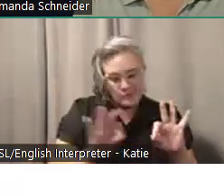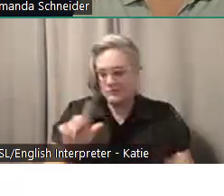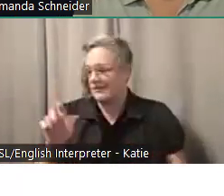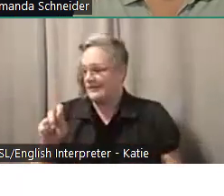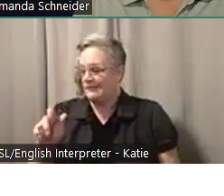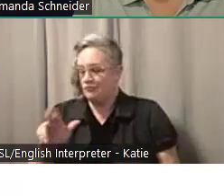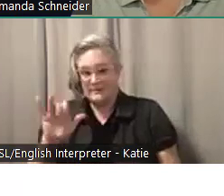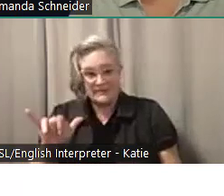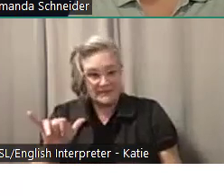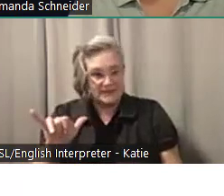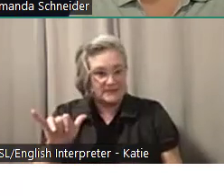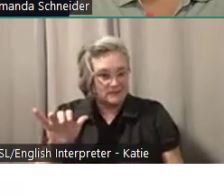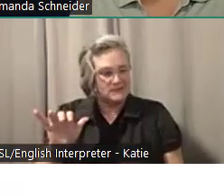Um, one…